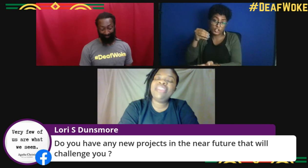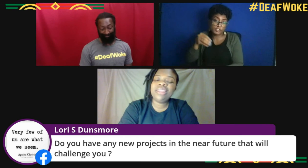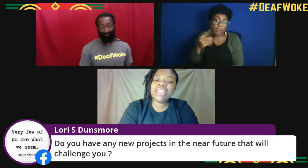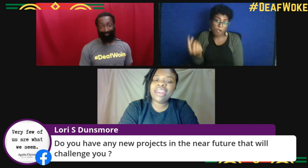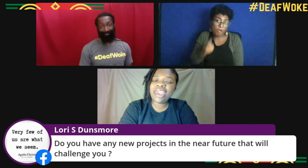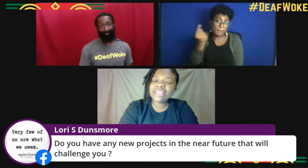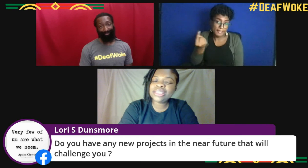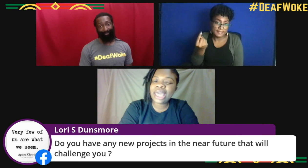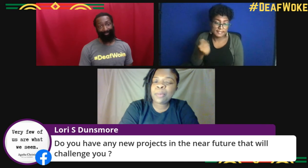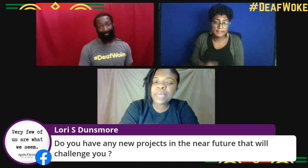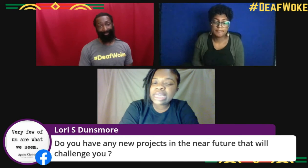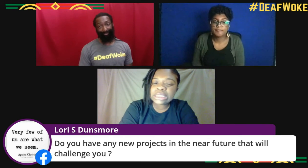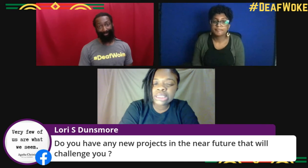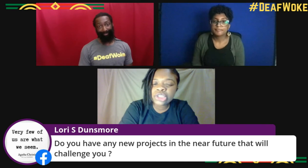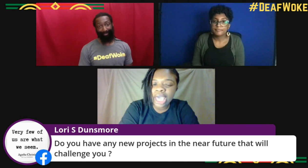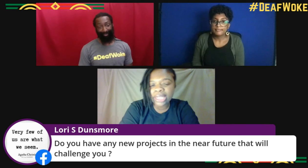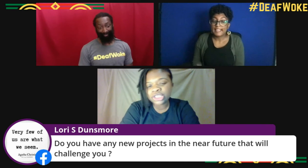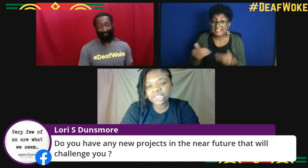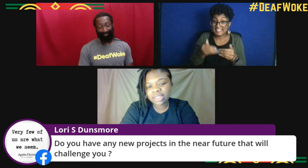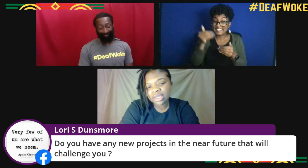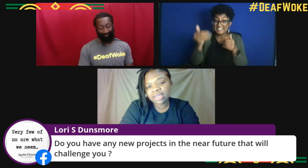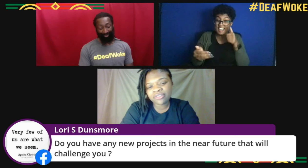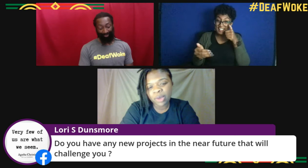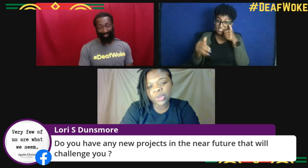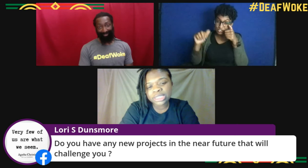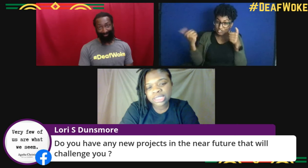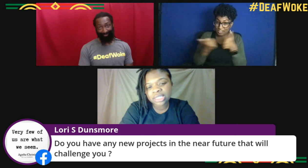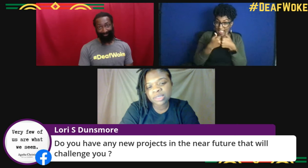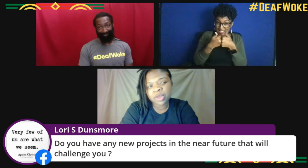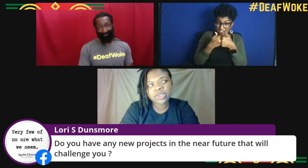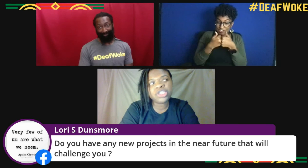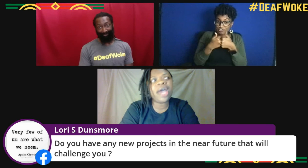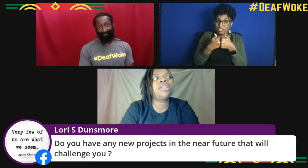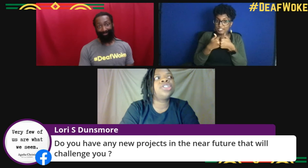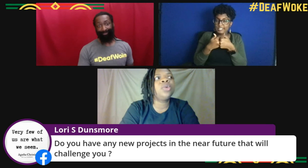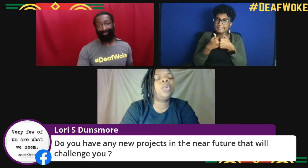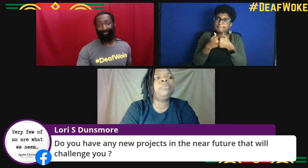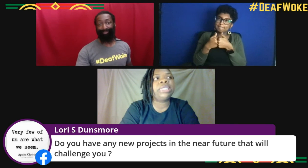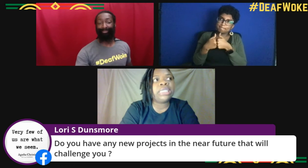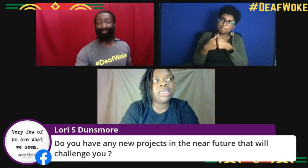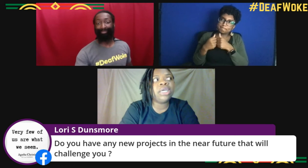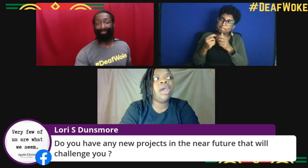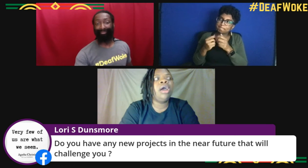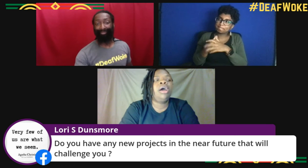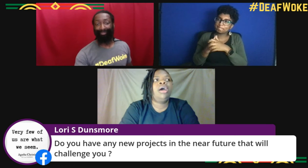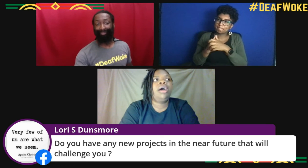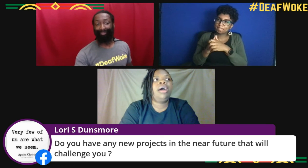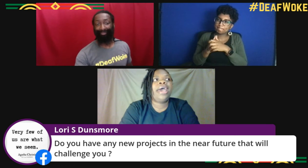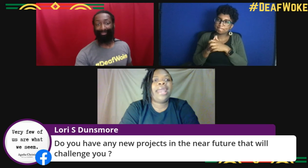I think the next like biggest challenging thing if I were to say something was challenging would be